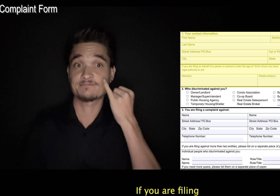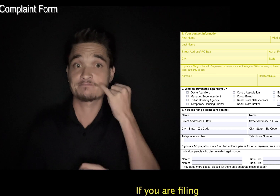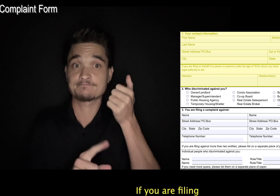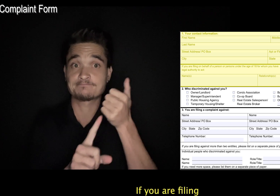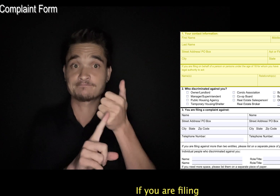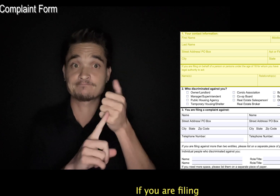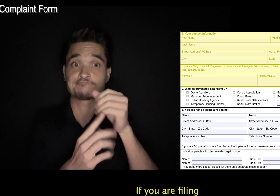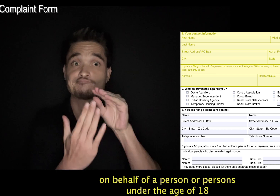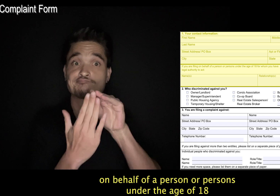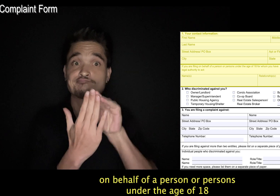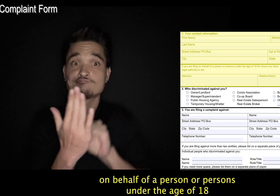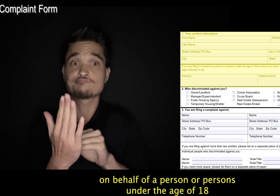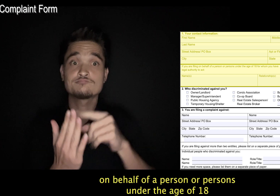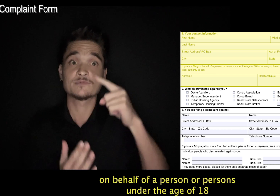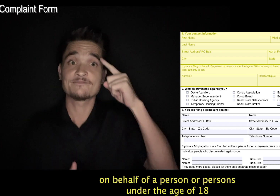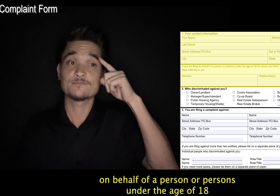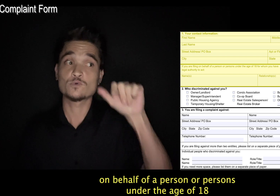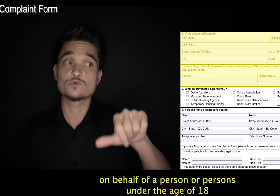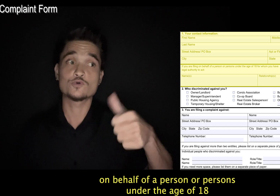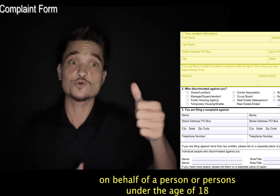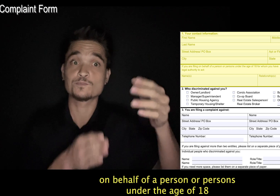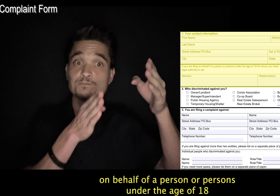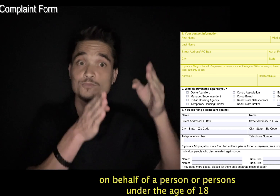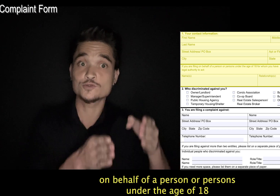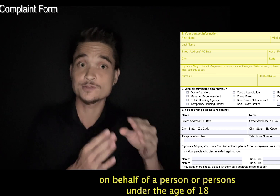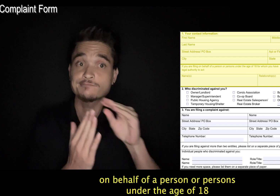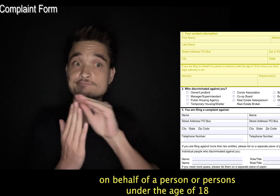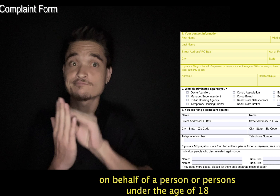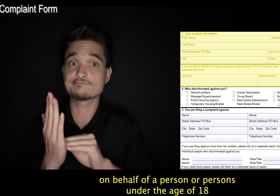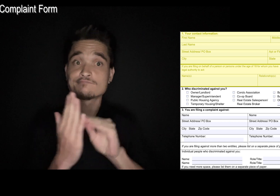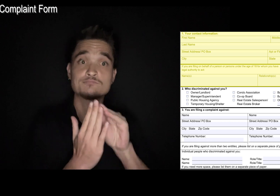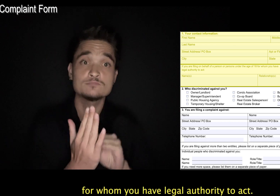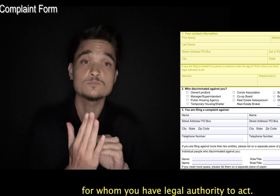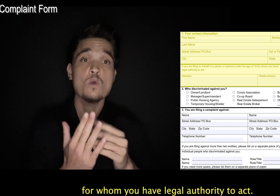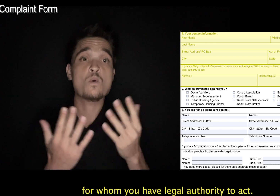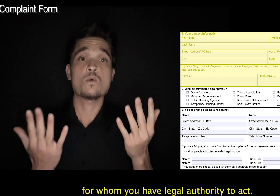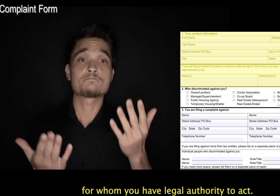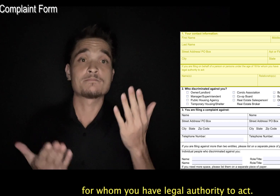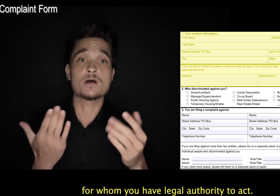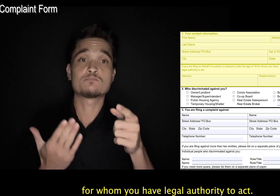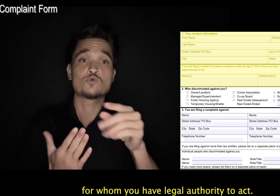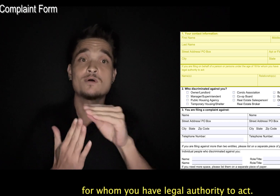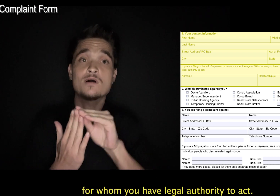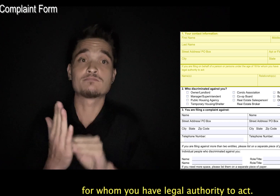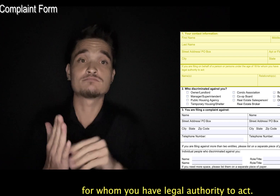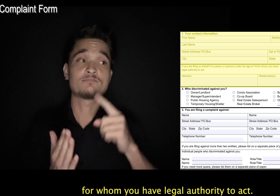If you are filing on behalf of a person or persons under the age of 18 for whom you have legal authority to act.